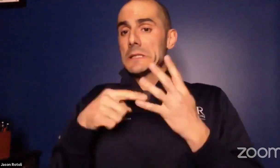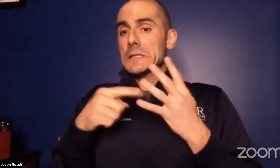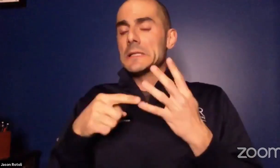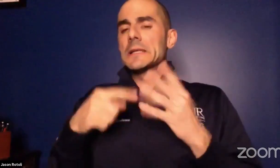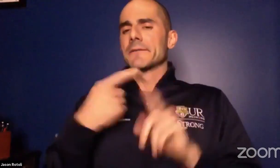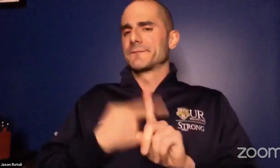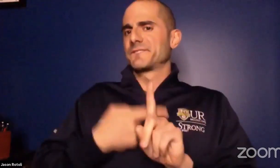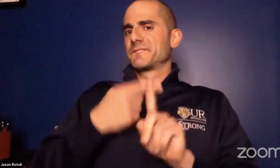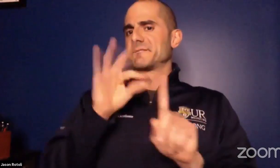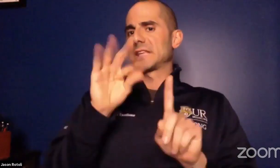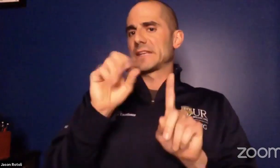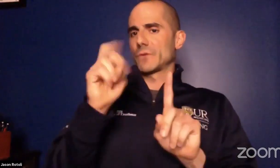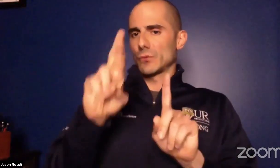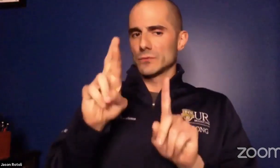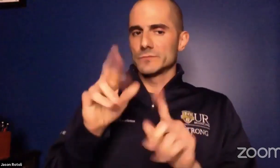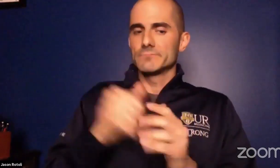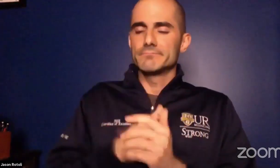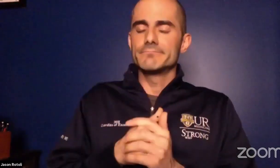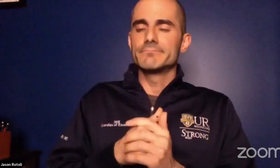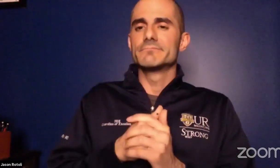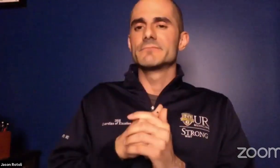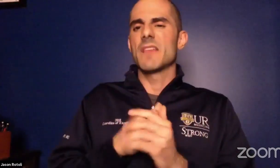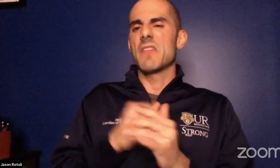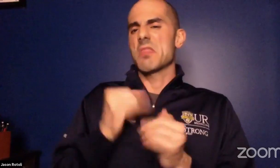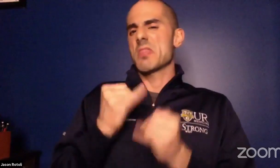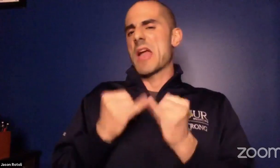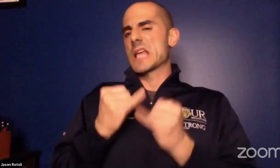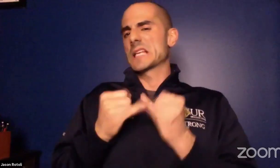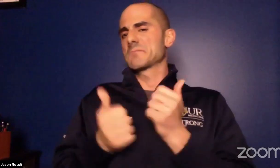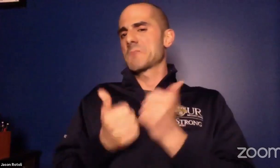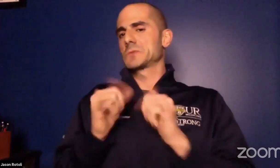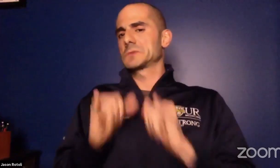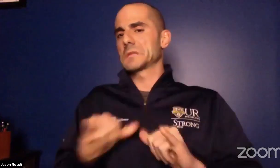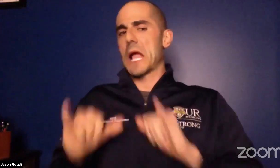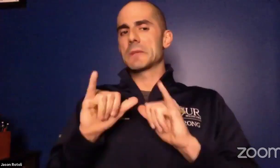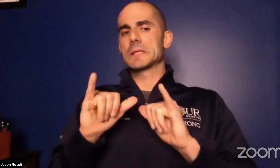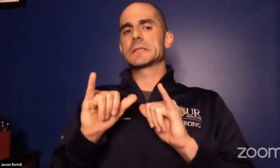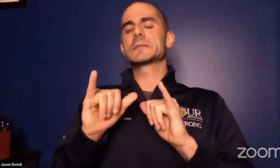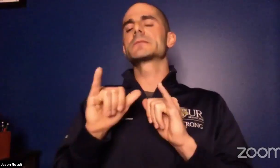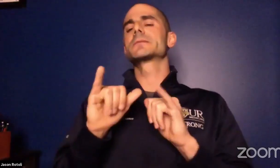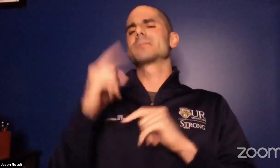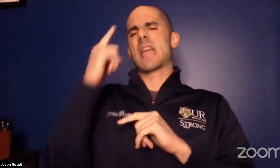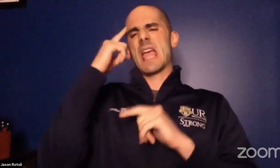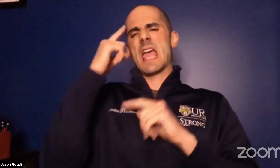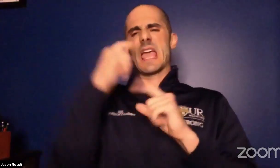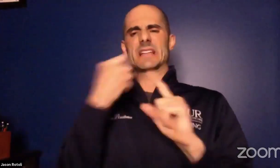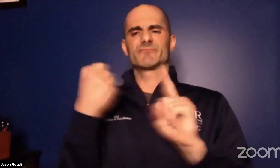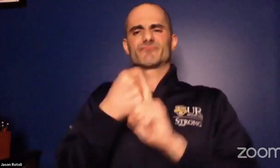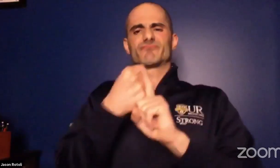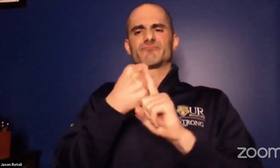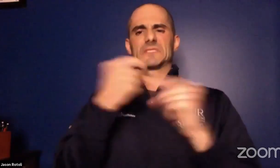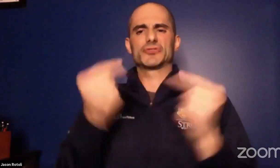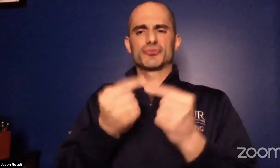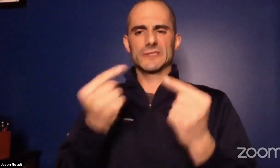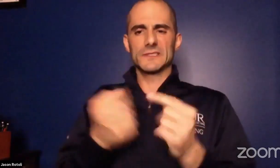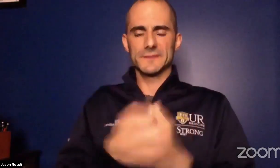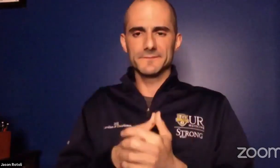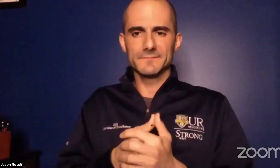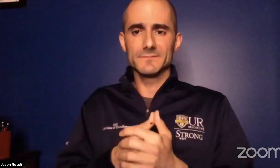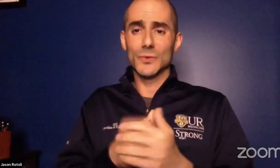They go there for whatever reason. There are some common reasons. Throughout the world show up for chest pain.